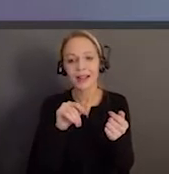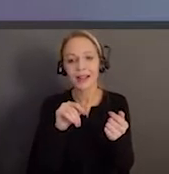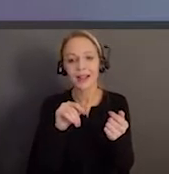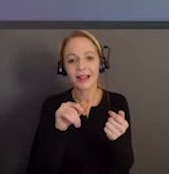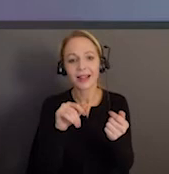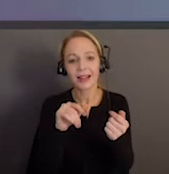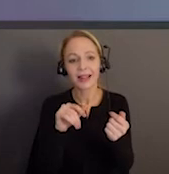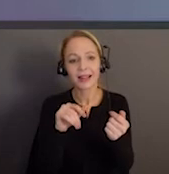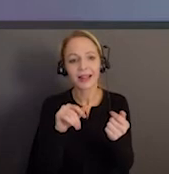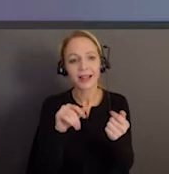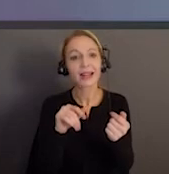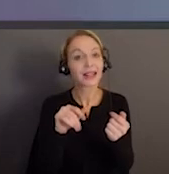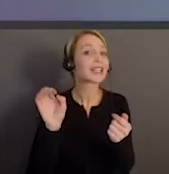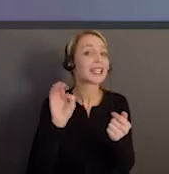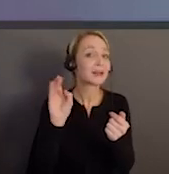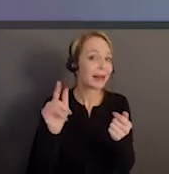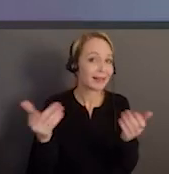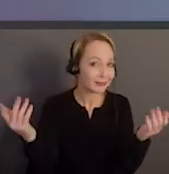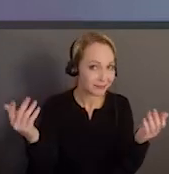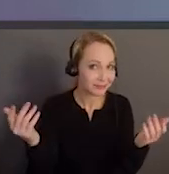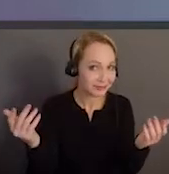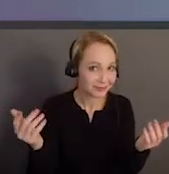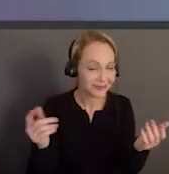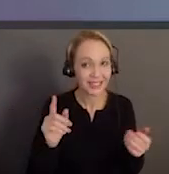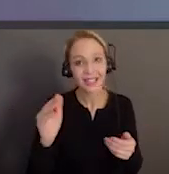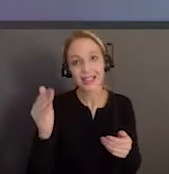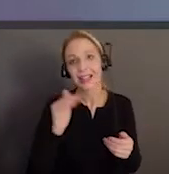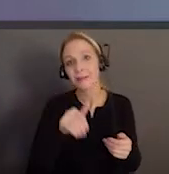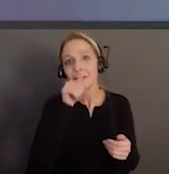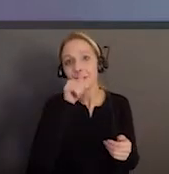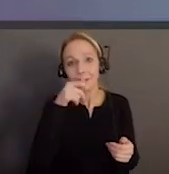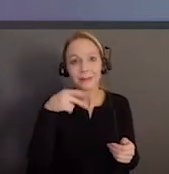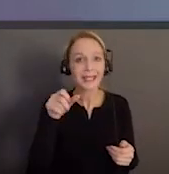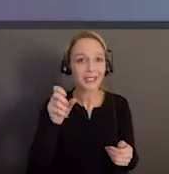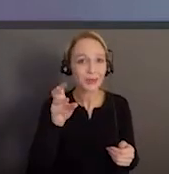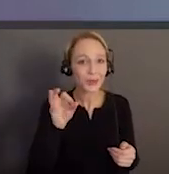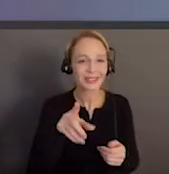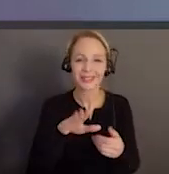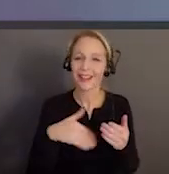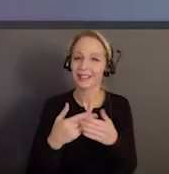E-MAIL. AND PASSWORD. THIS IS ALL USING THE MEMBERSHIP FUNCTIONALITY.